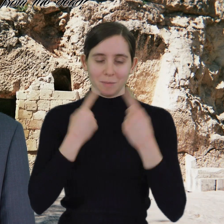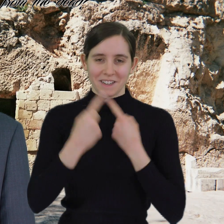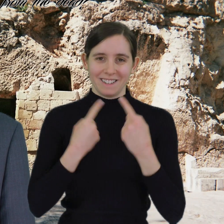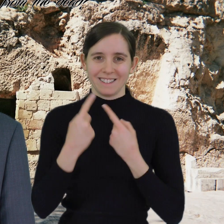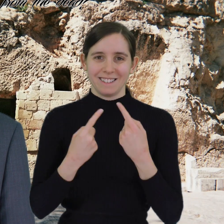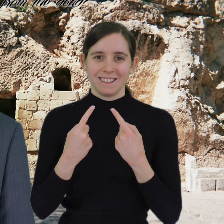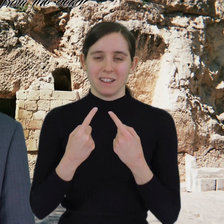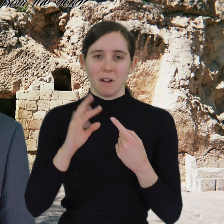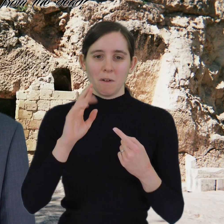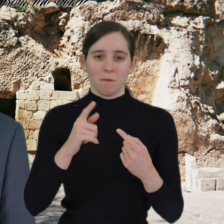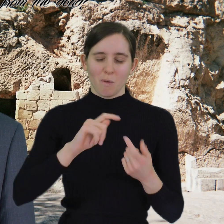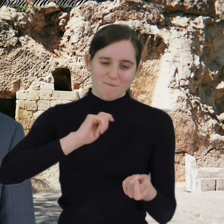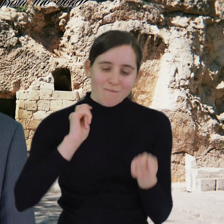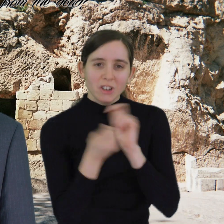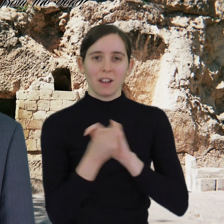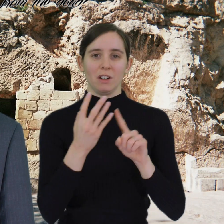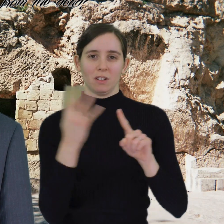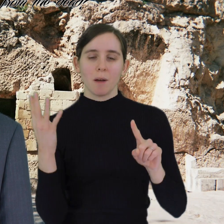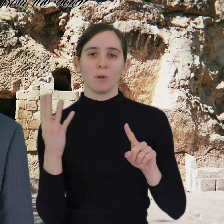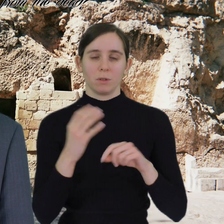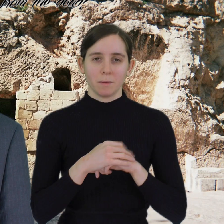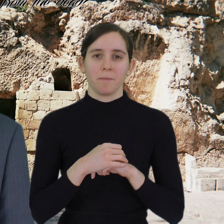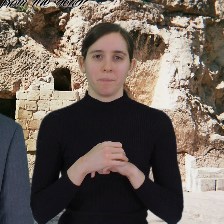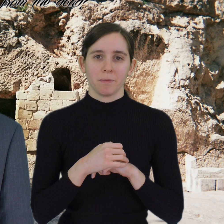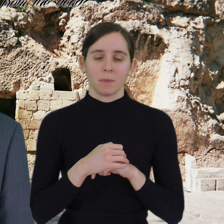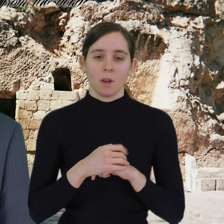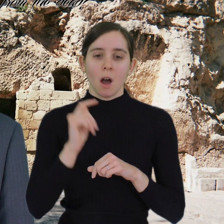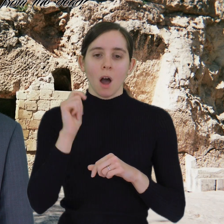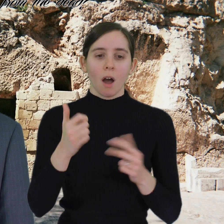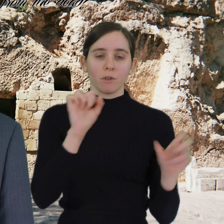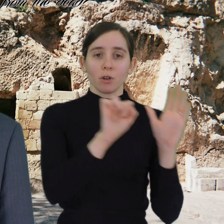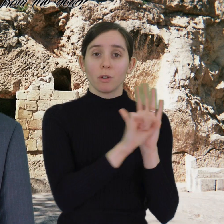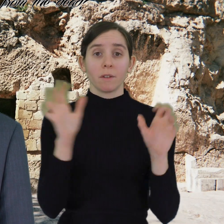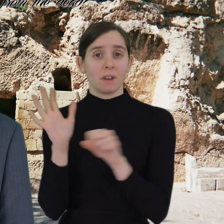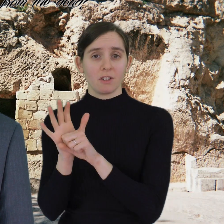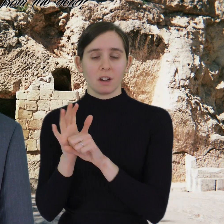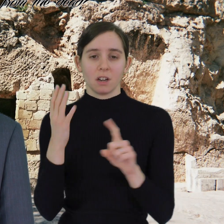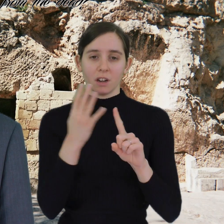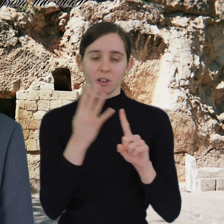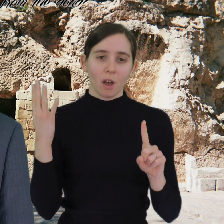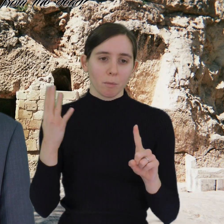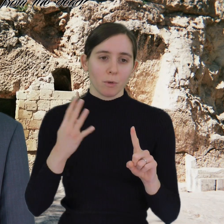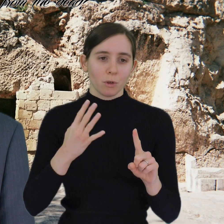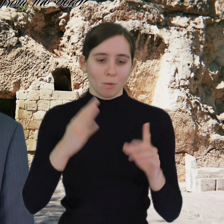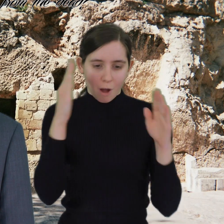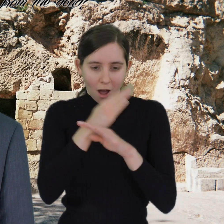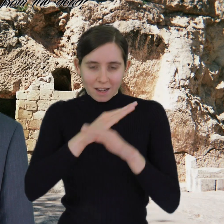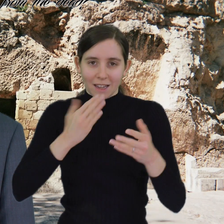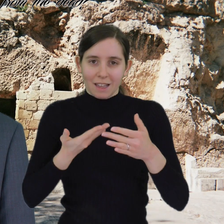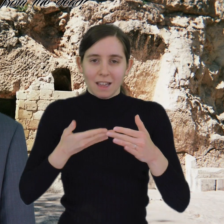for the transformation of the disciples. After the crucifixion the disciples went into hiding in an upper room "for fear of